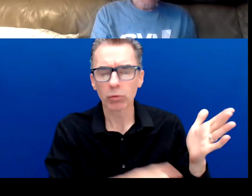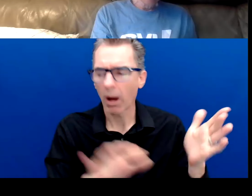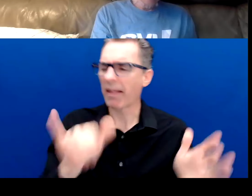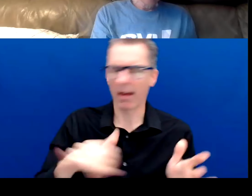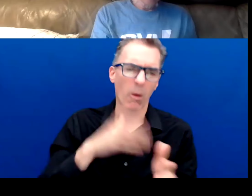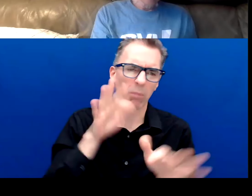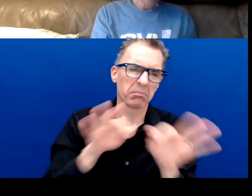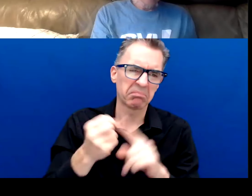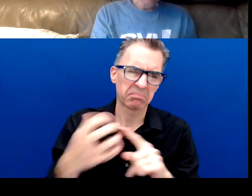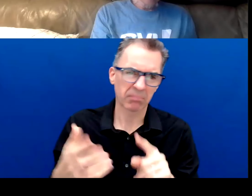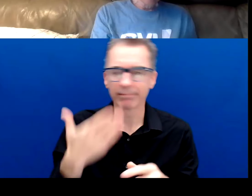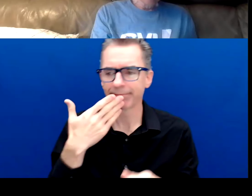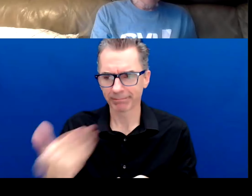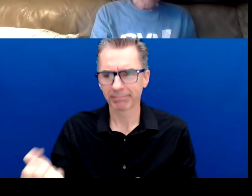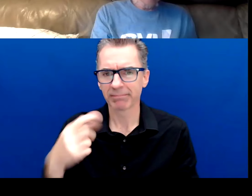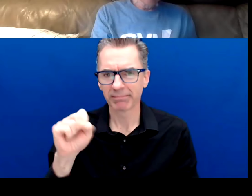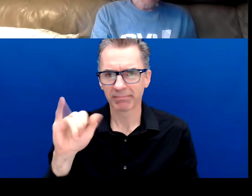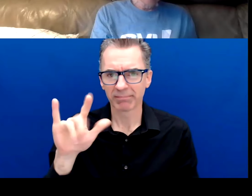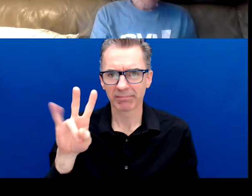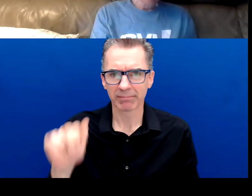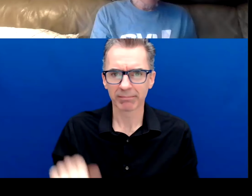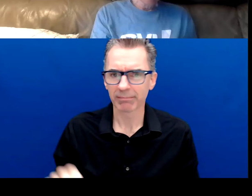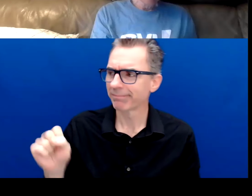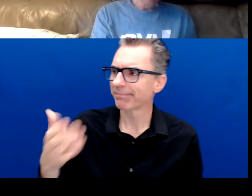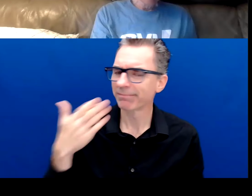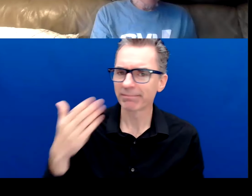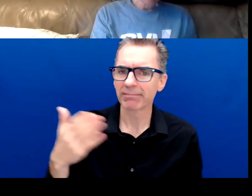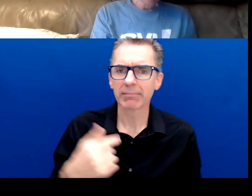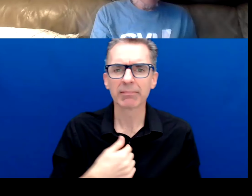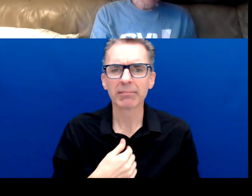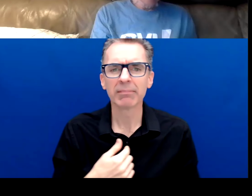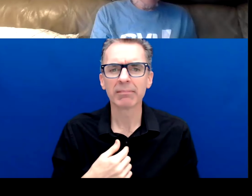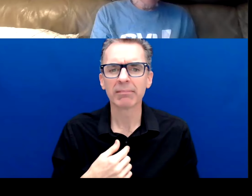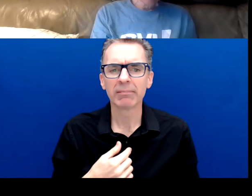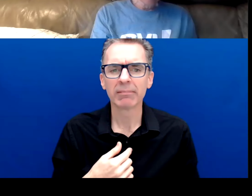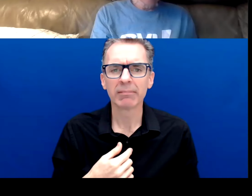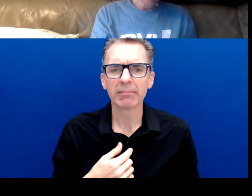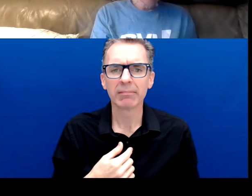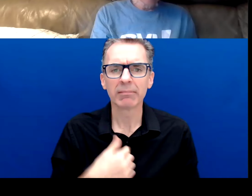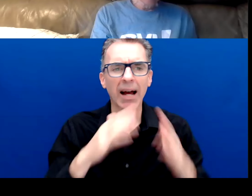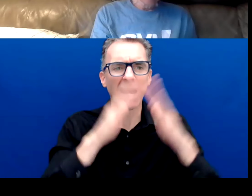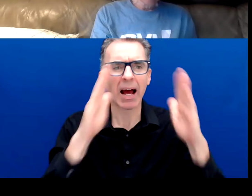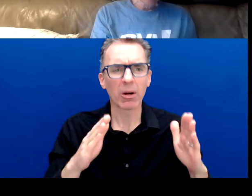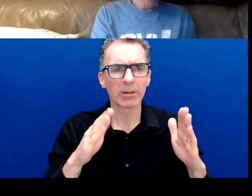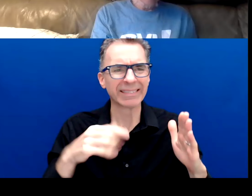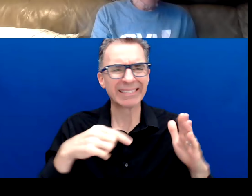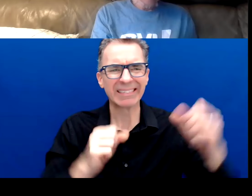Thank you so much, Silvia. Thank you. I'm going to change my location in my house to get a better reception.